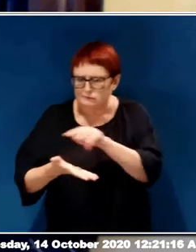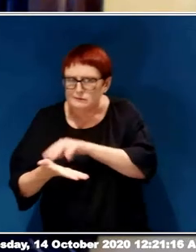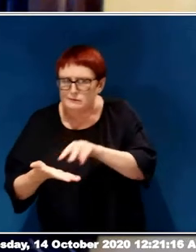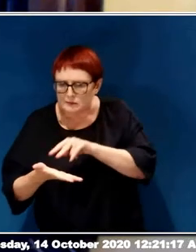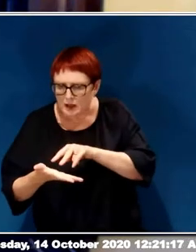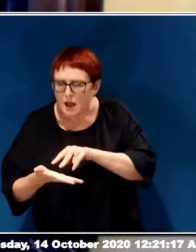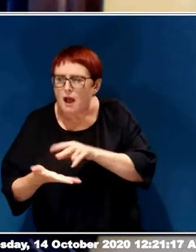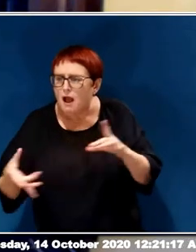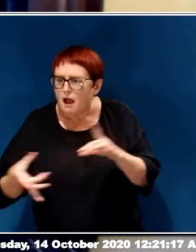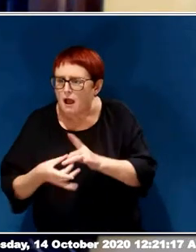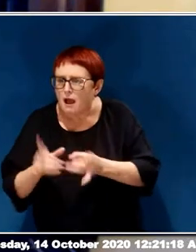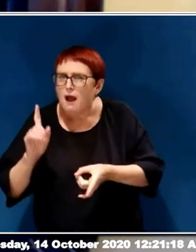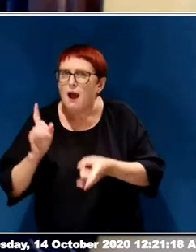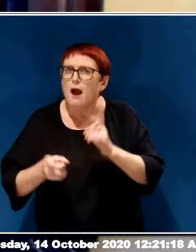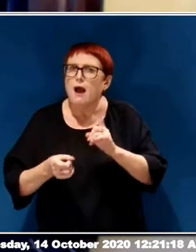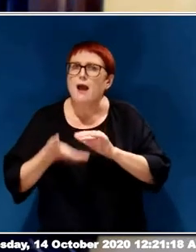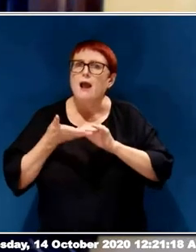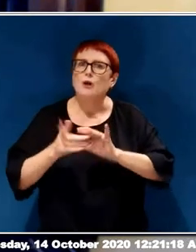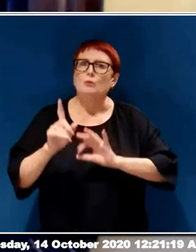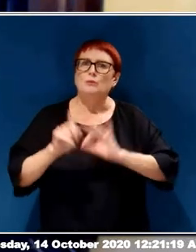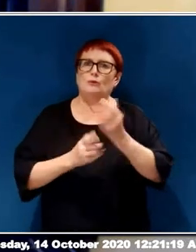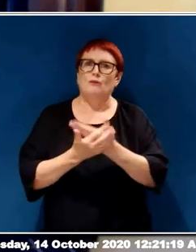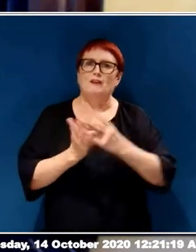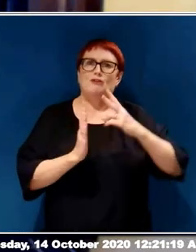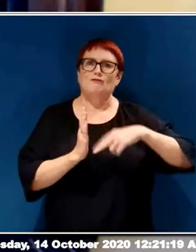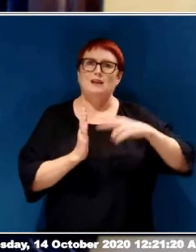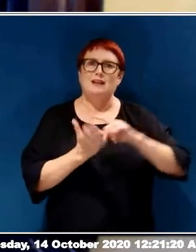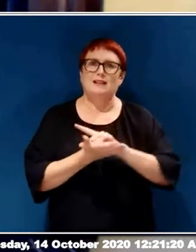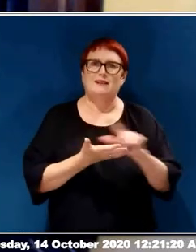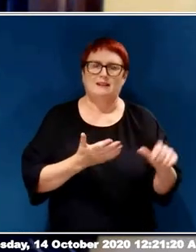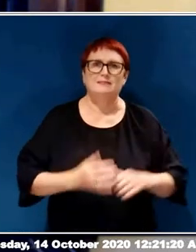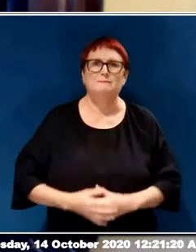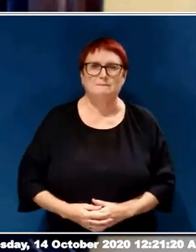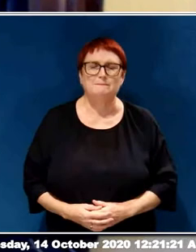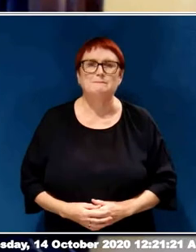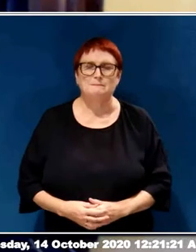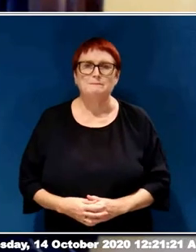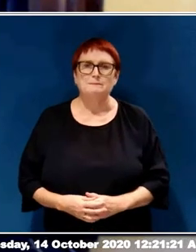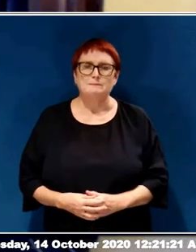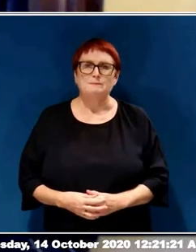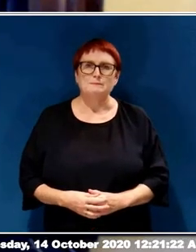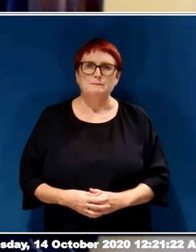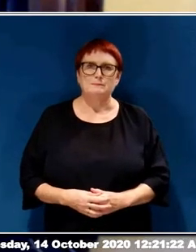I would emphasise that this is a useful example of the difference between simply